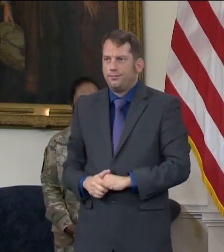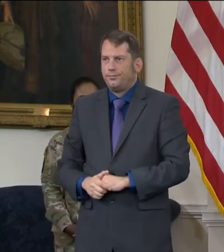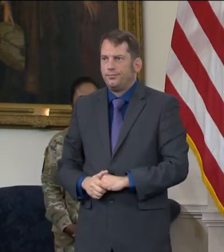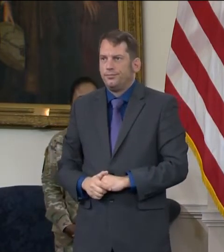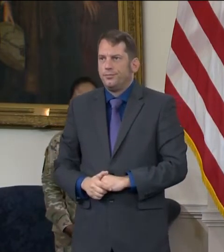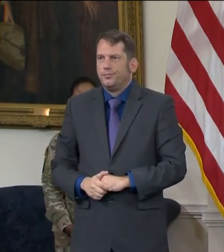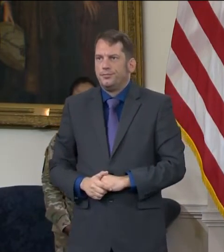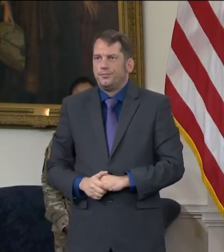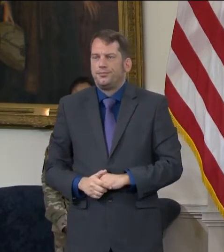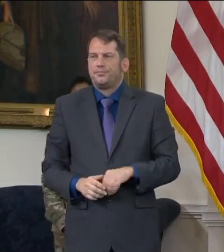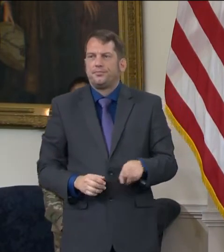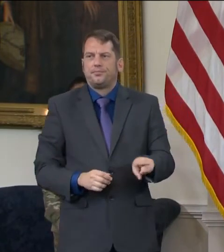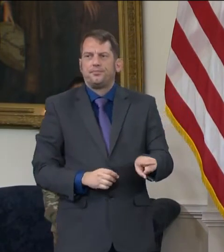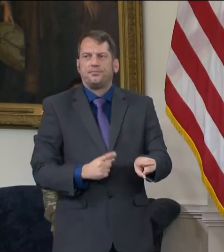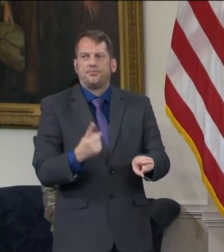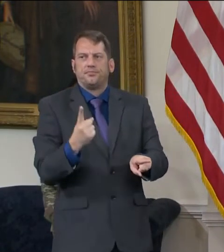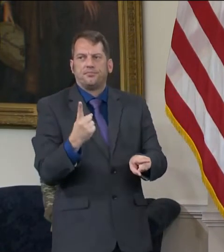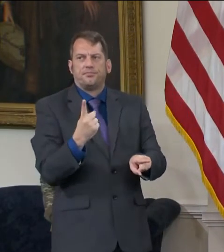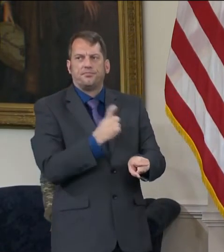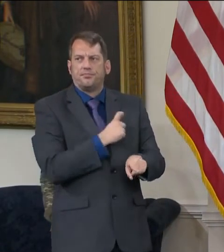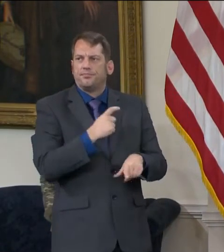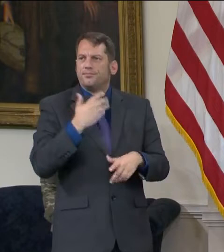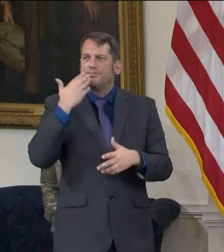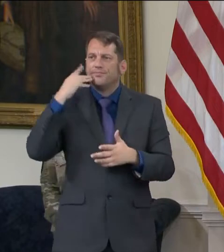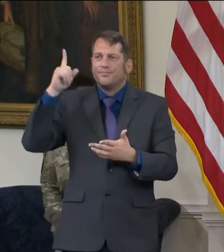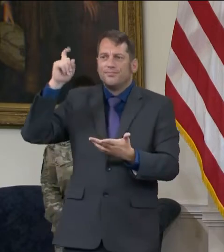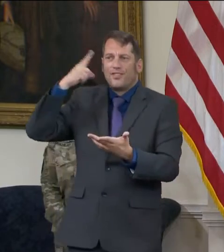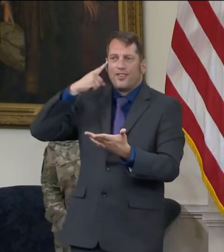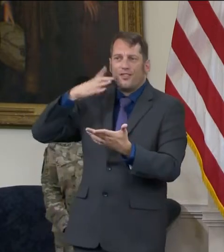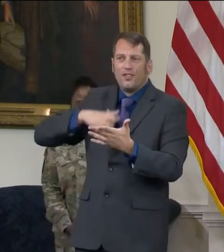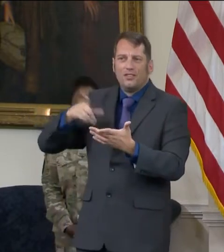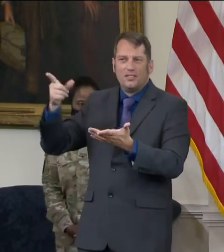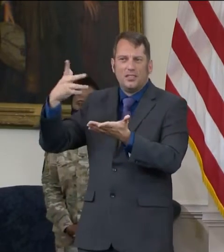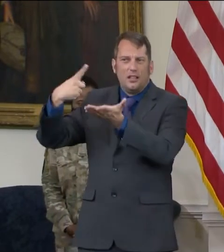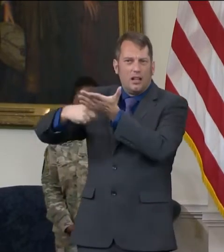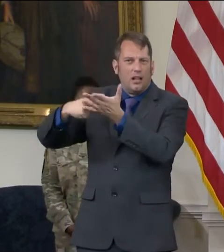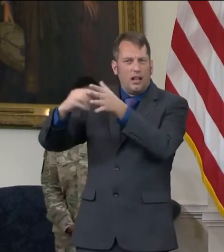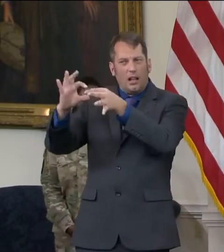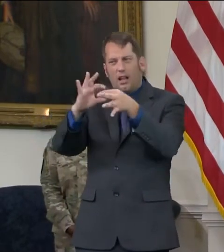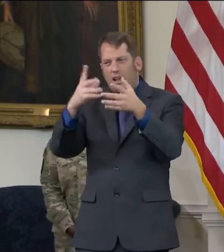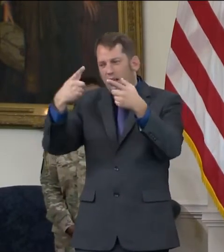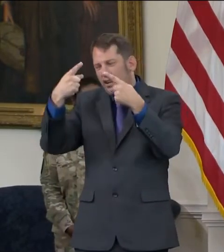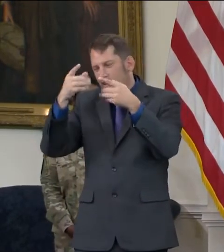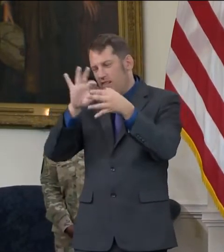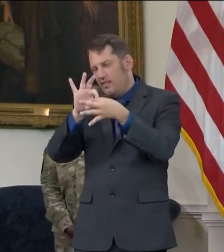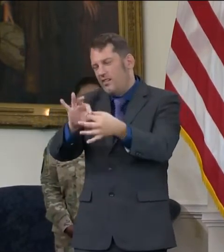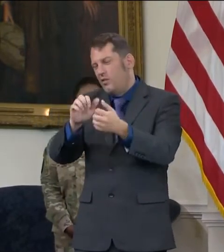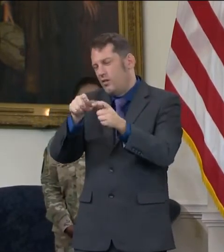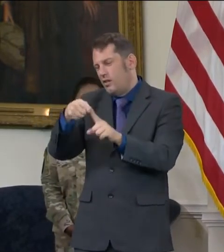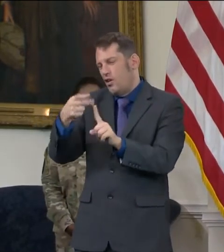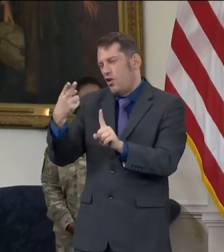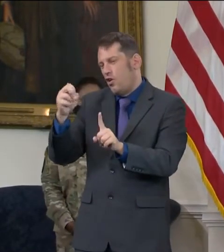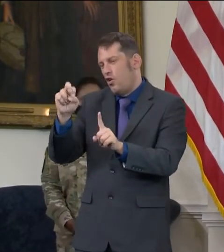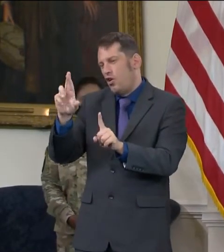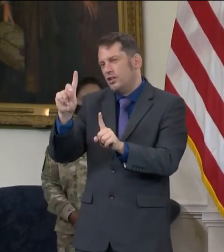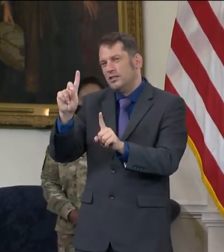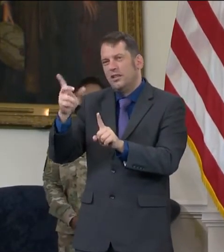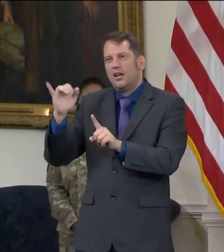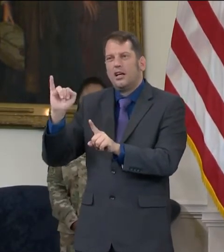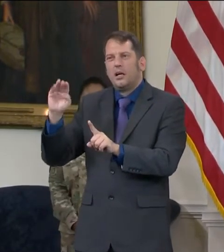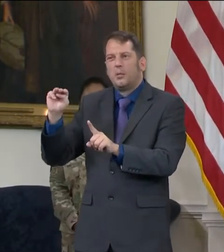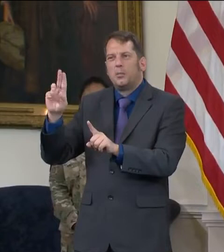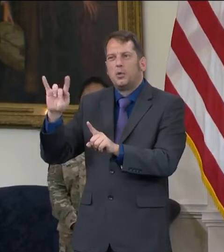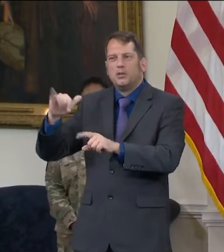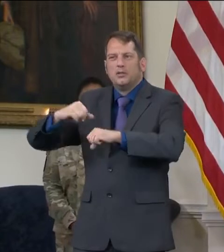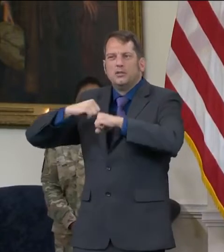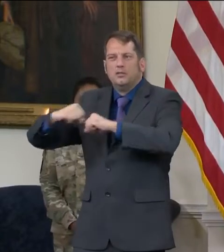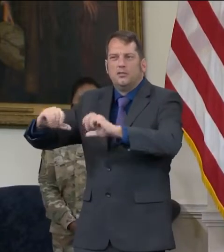[INDISCERNIBLE] >> I AM ENCOURAGED BECAUSE THERE